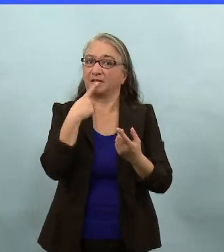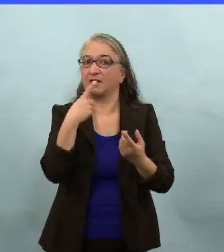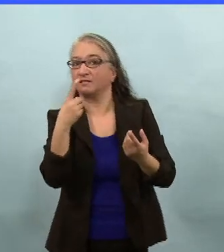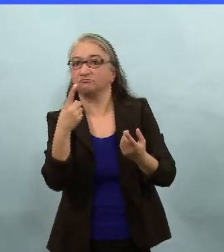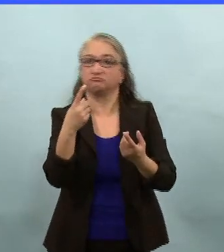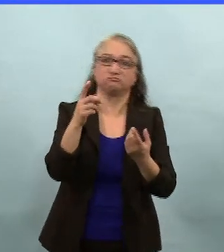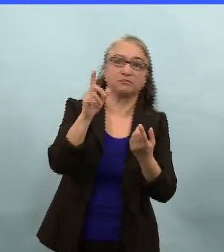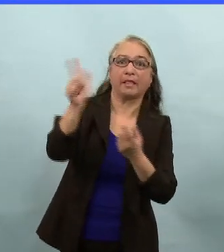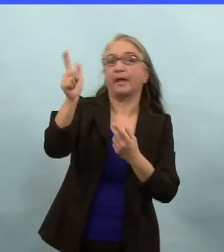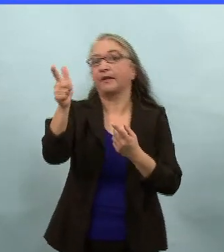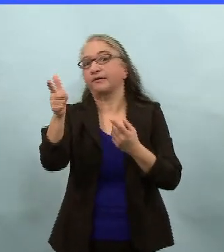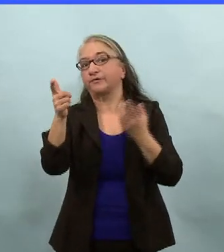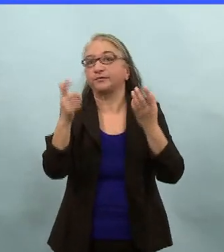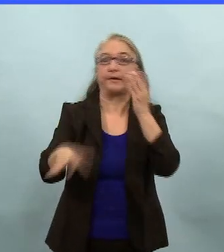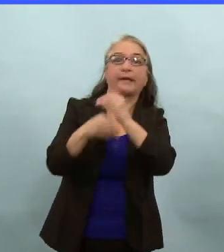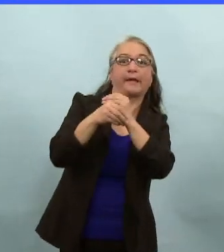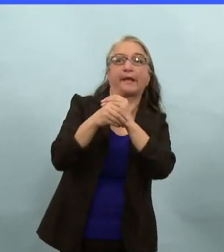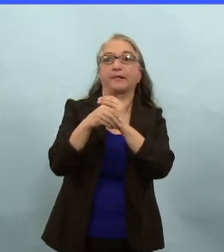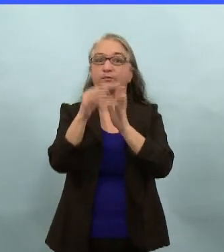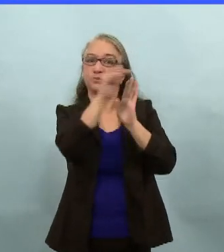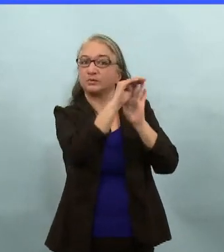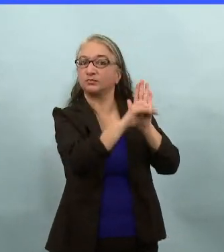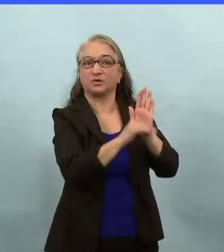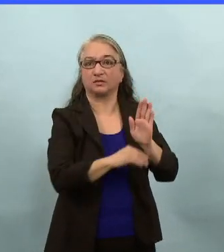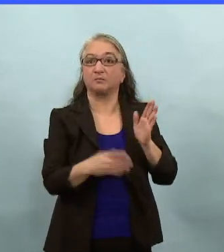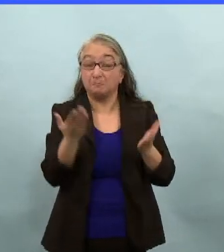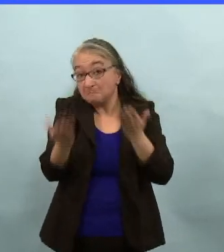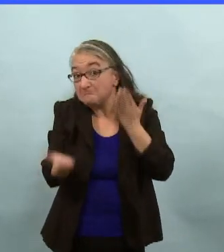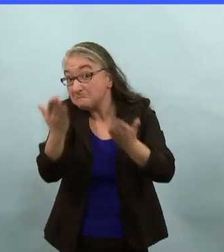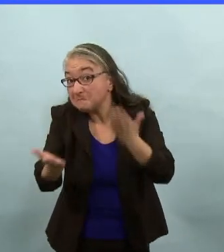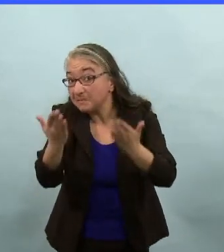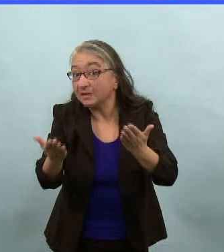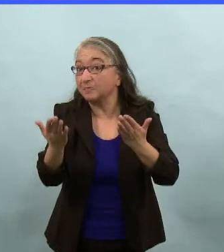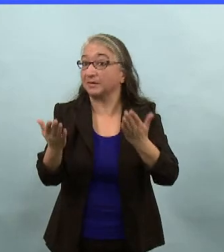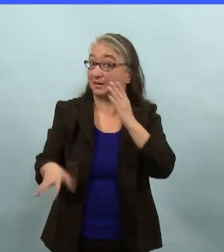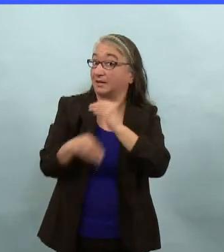place based on the evidence that we receive you know from public health but from the modeling